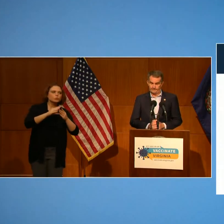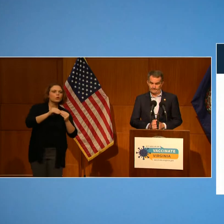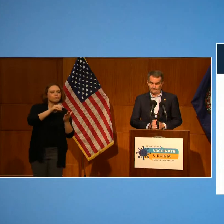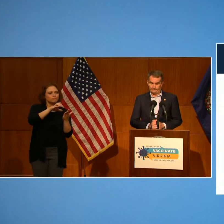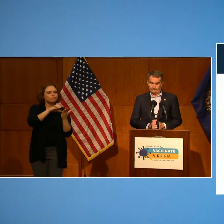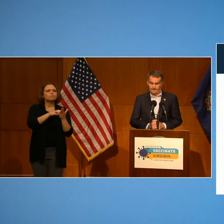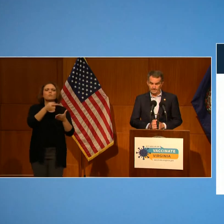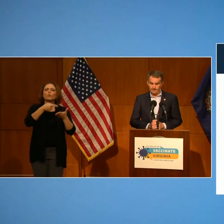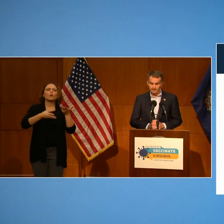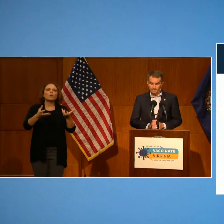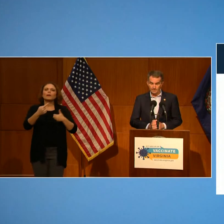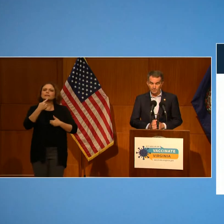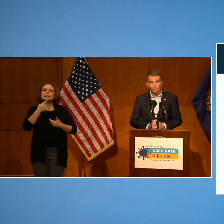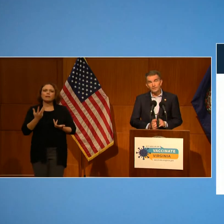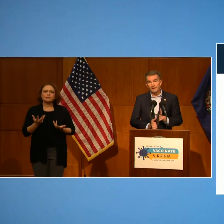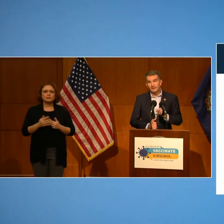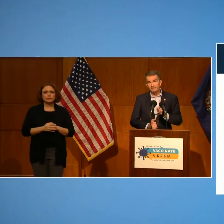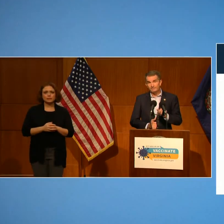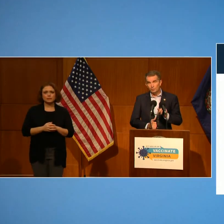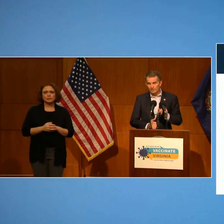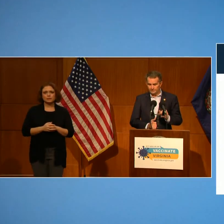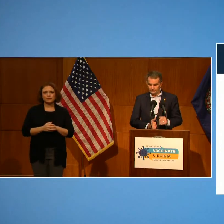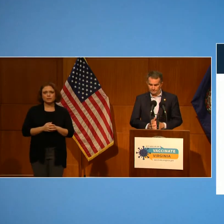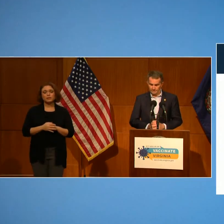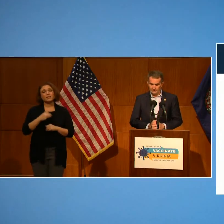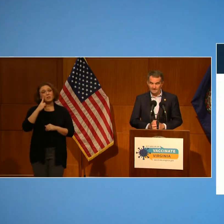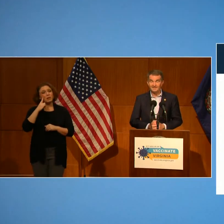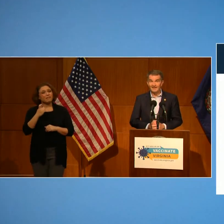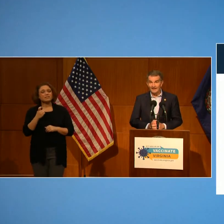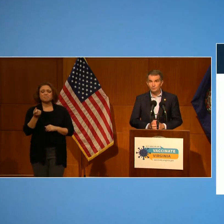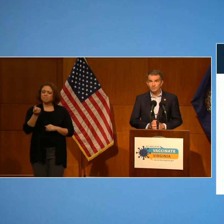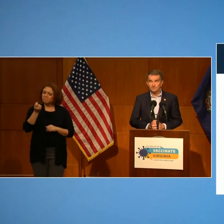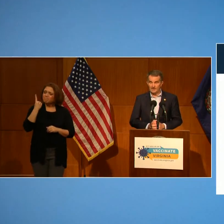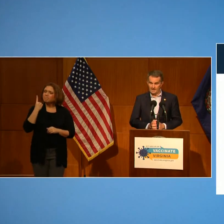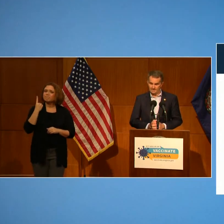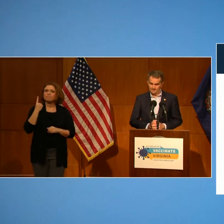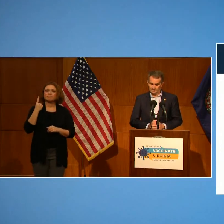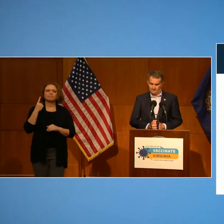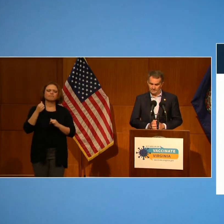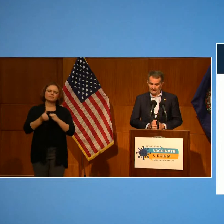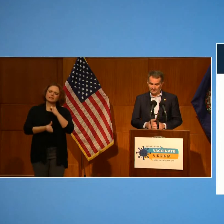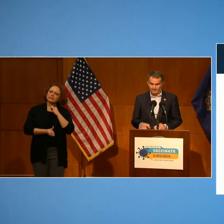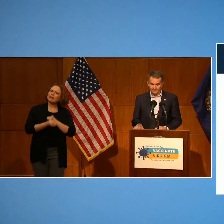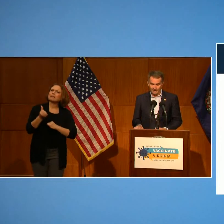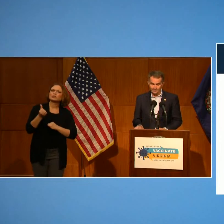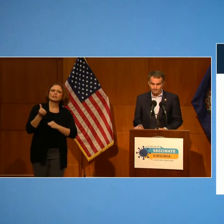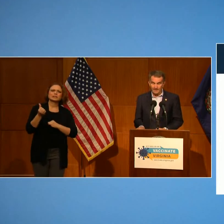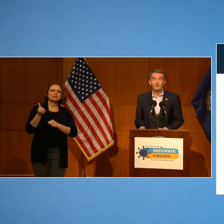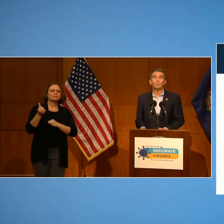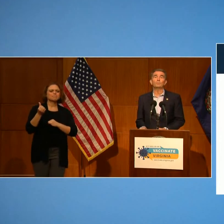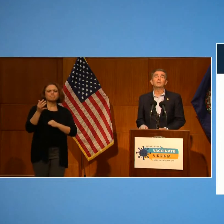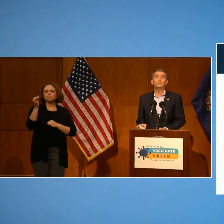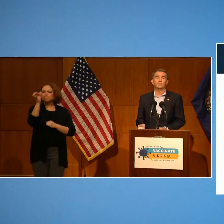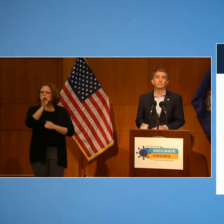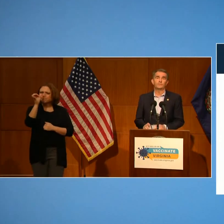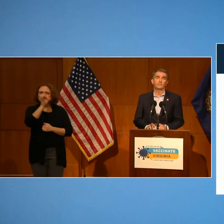YOUR OBITUARY. TO READ. BECAUSE